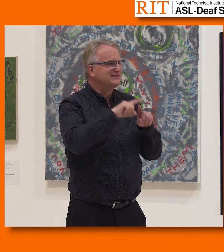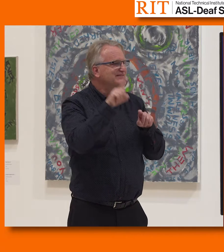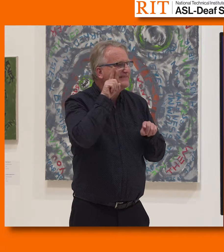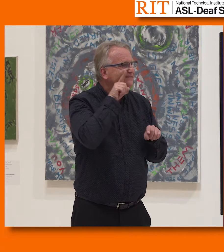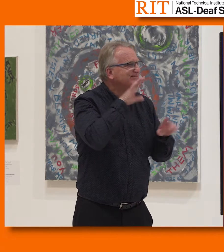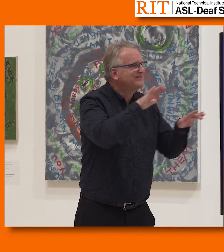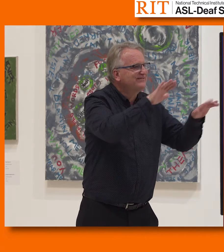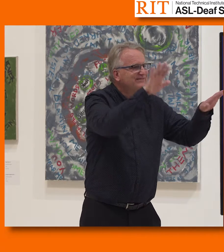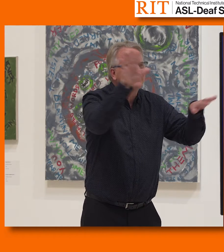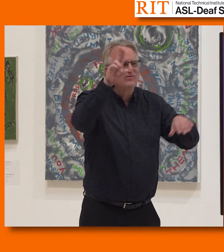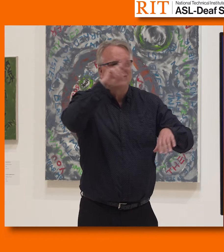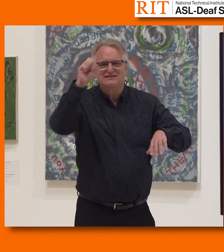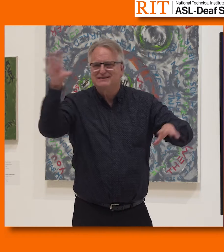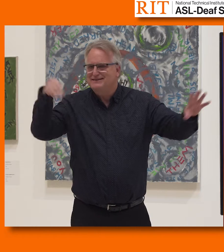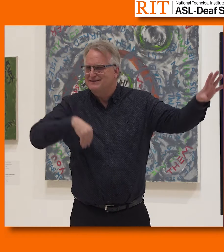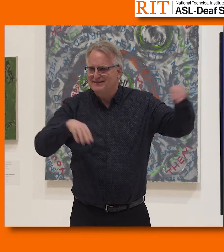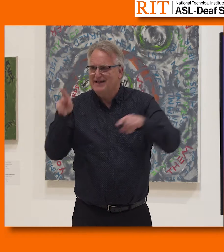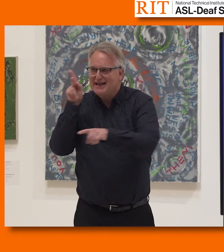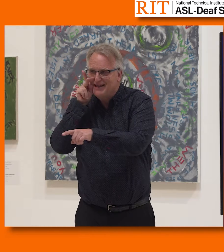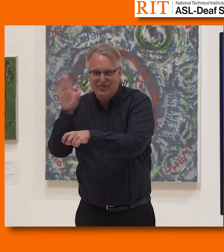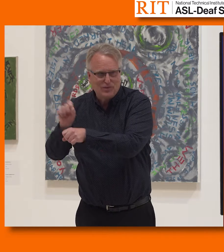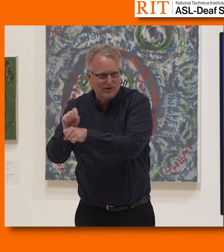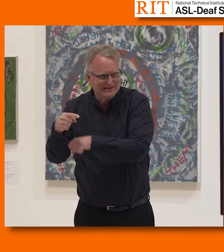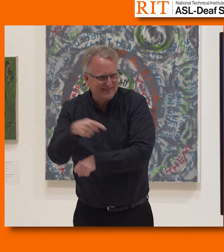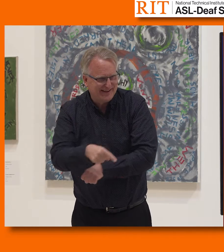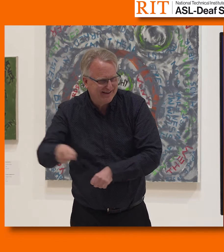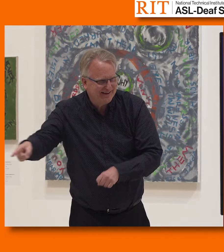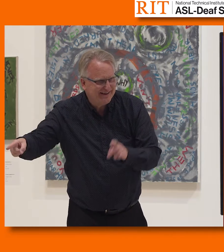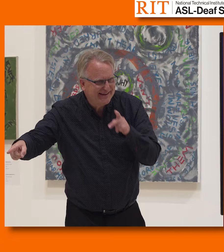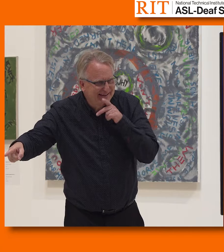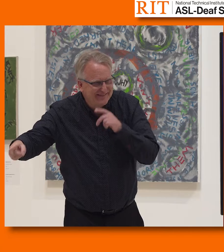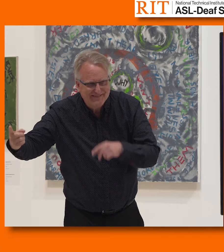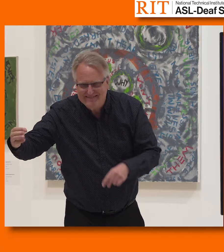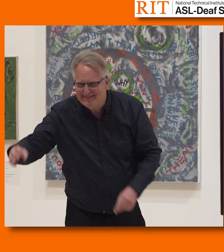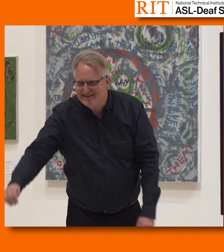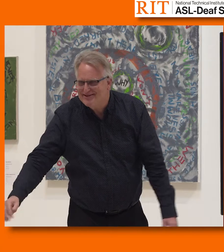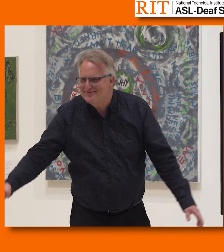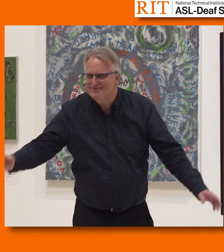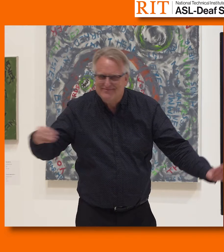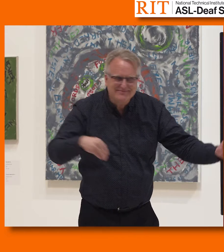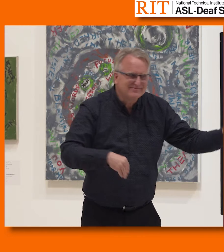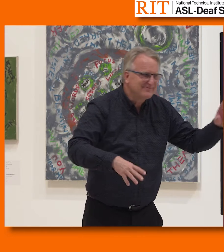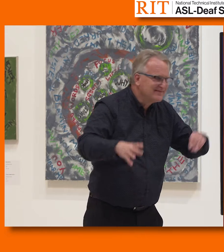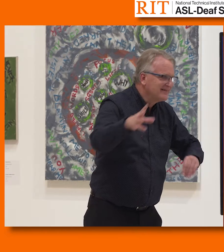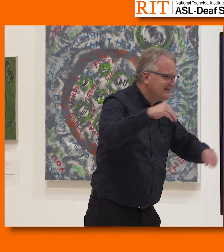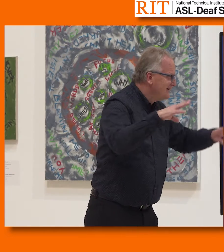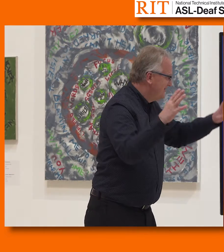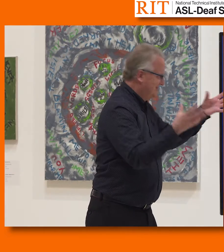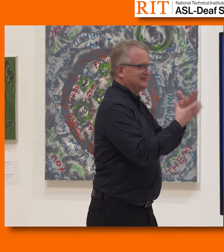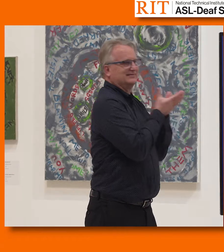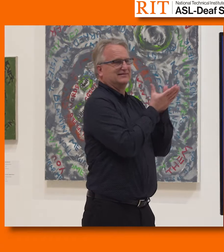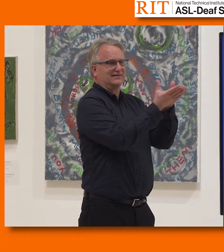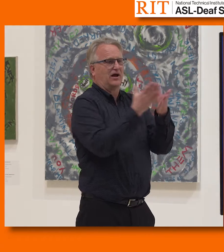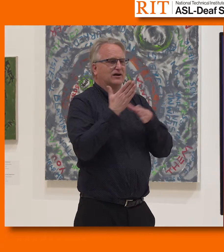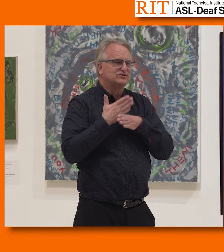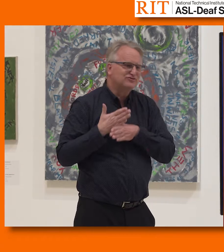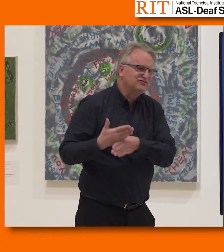these 30 different professionals all across the US. Keith was part of that cohort and we wrote this book.